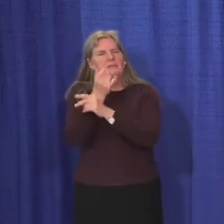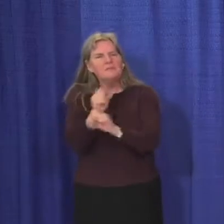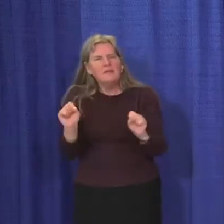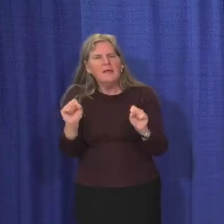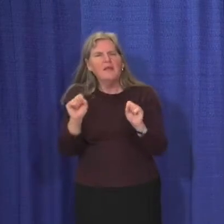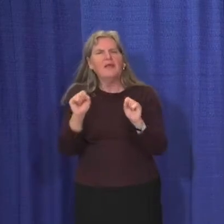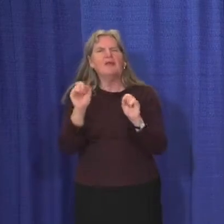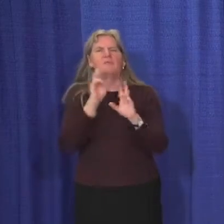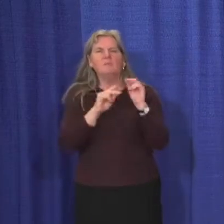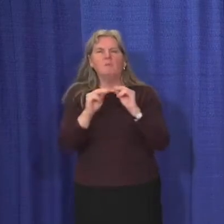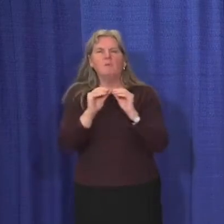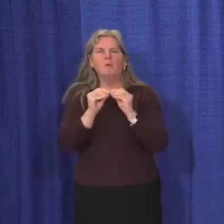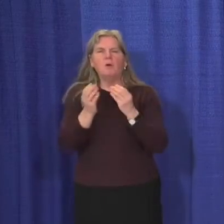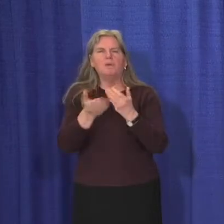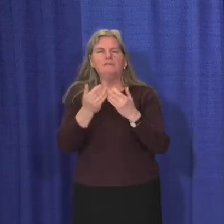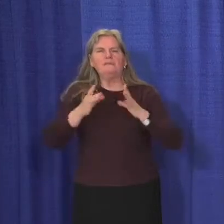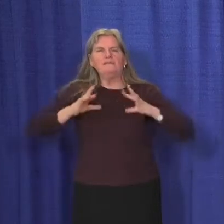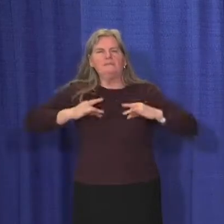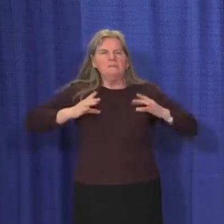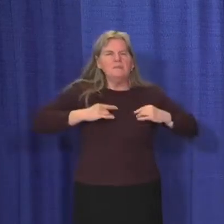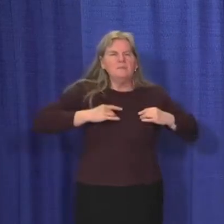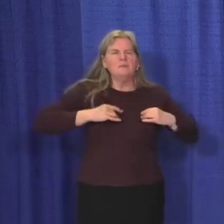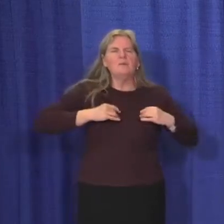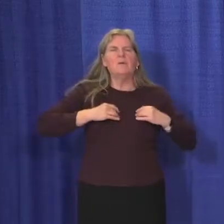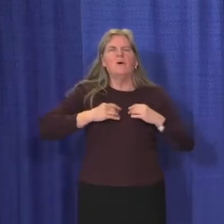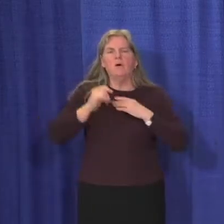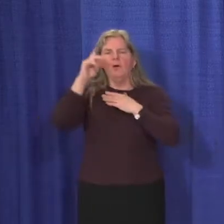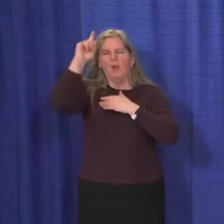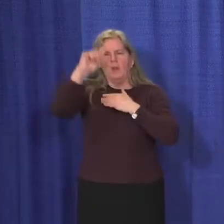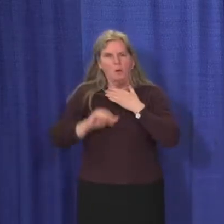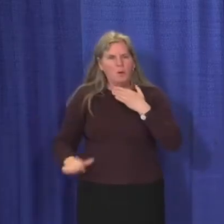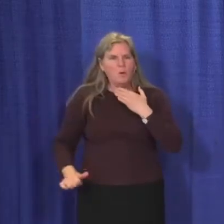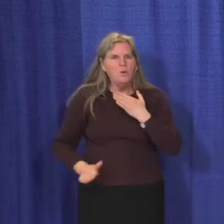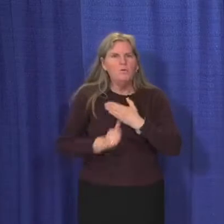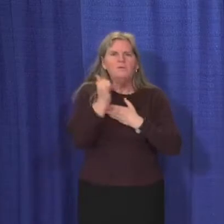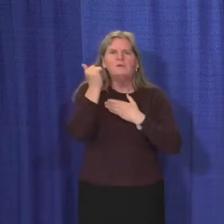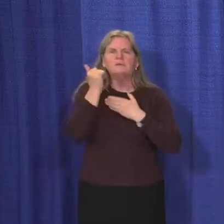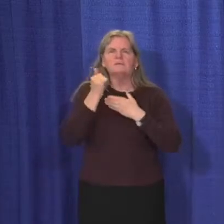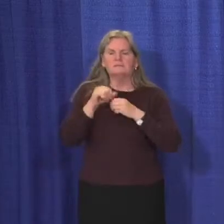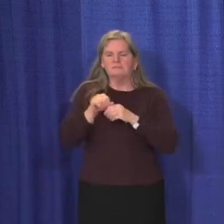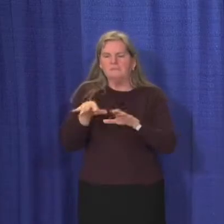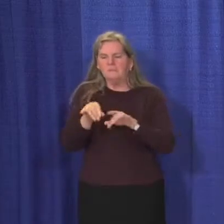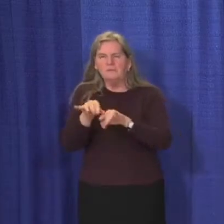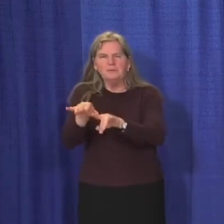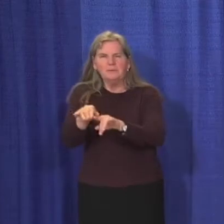to infection or to reduce the risk of COVID spread.